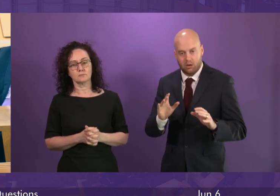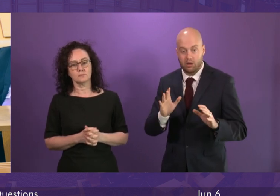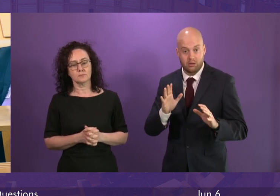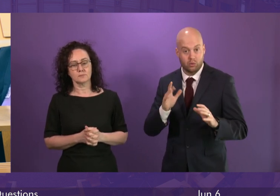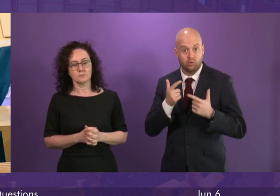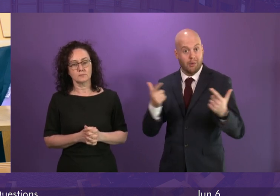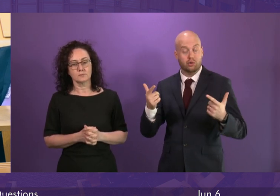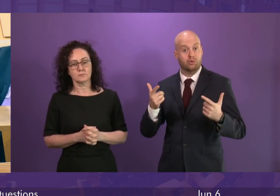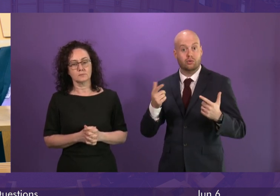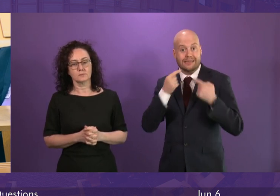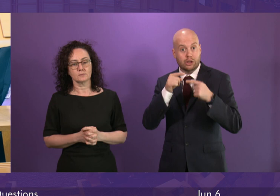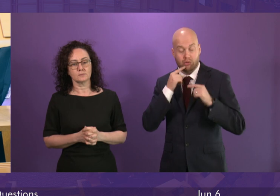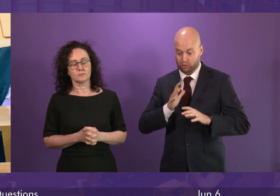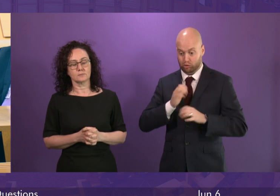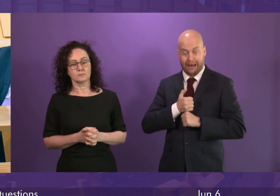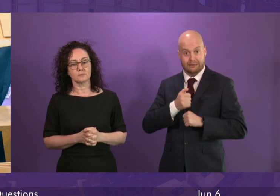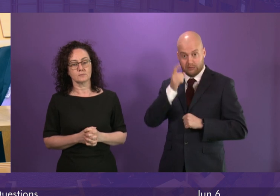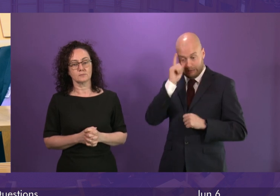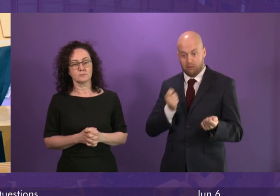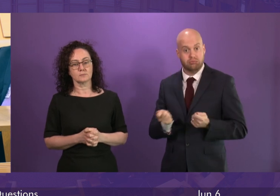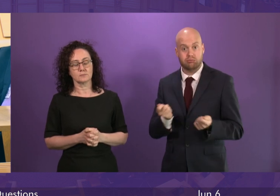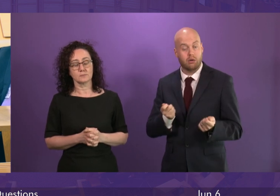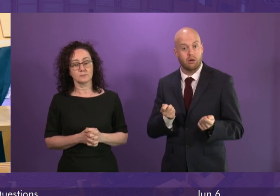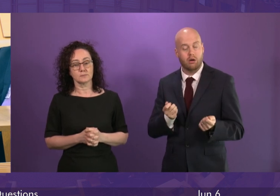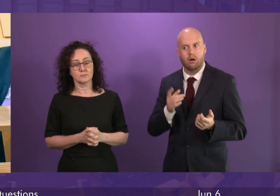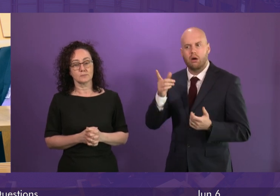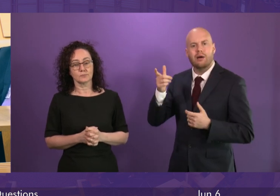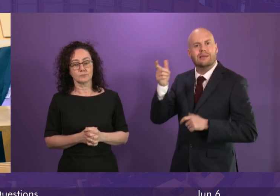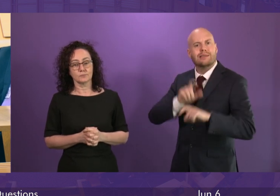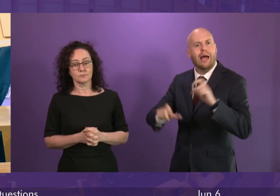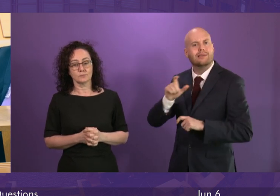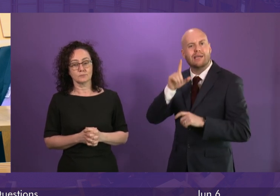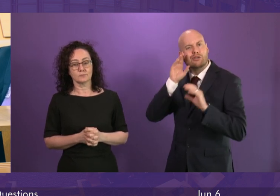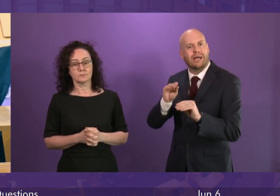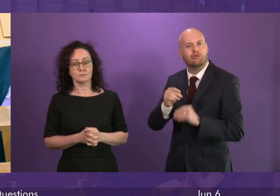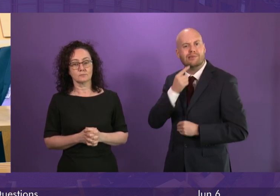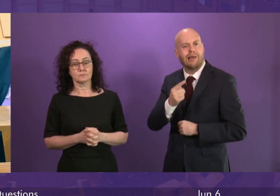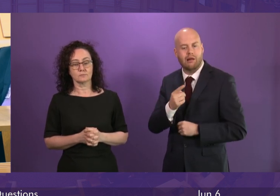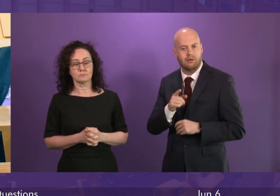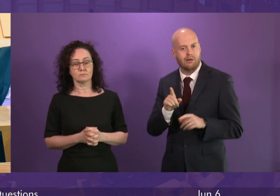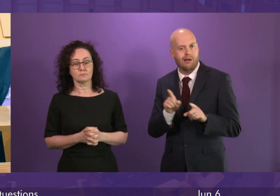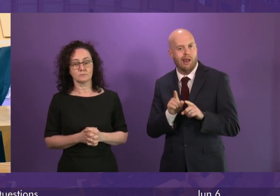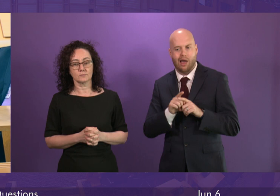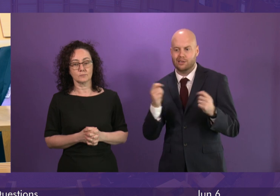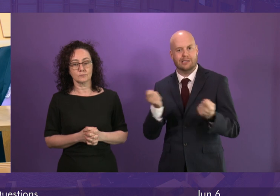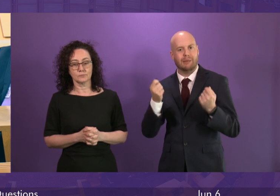Association for Science Education saying that teaching a combined class is like “spinning two plates at one time”? I am not sure how he missed principal teacher Iain Aitken telling